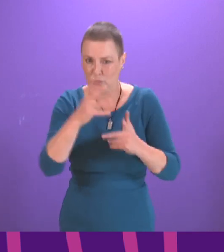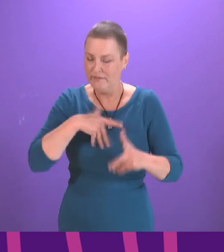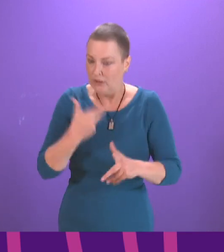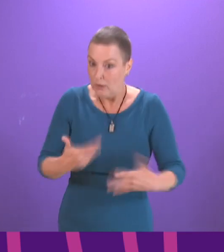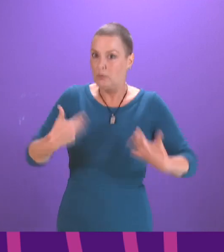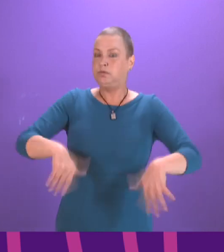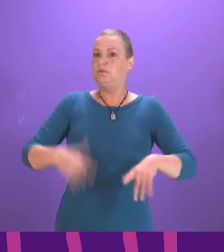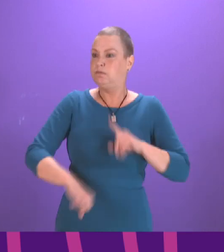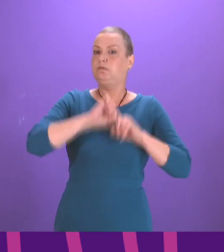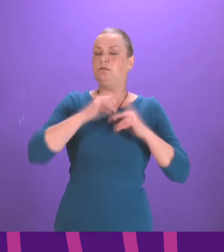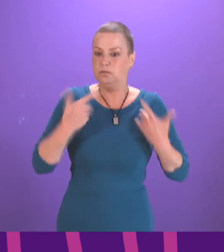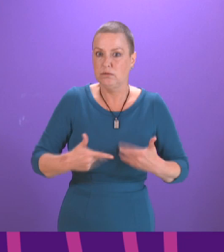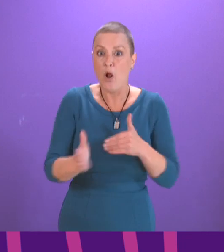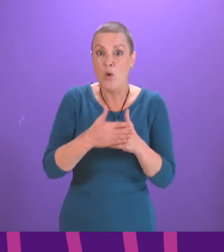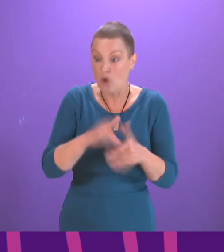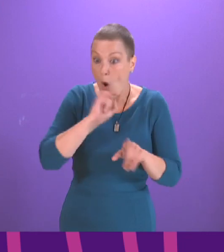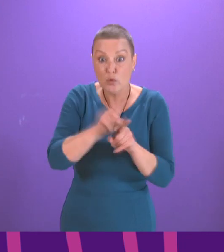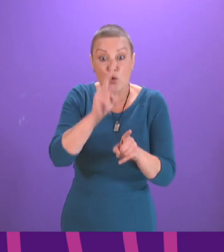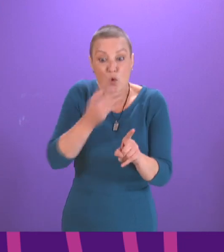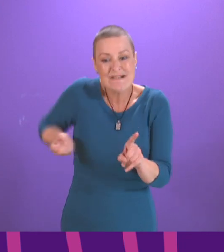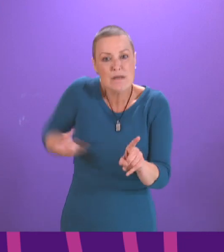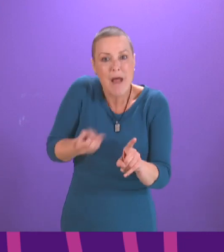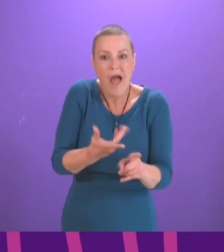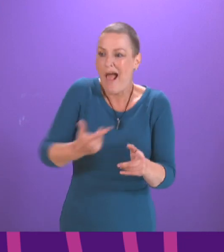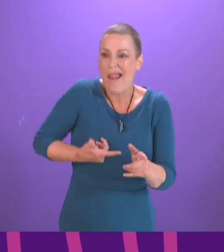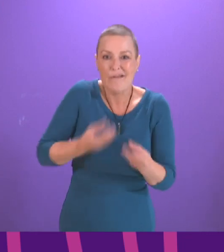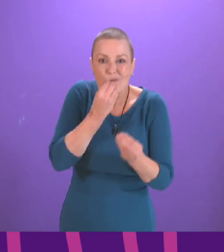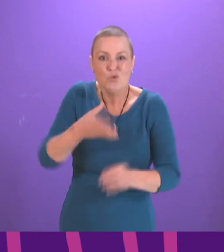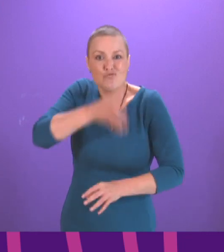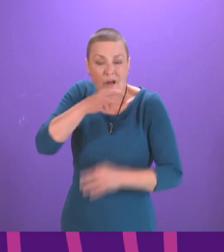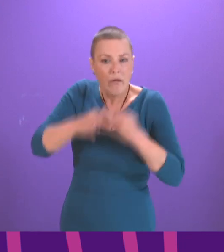by the closure and those in the supply chain to engage with Dundee City Council and to